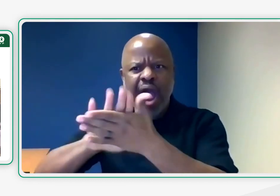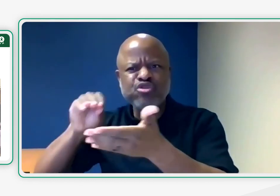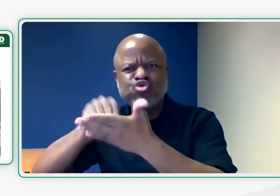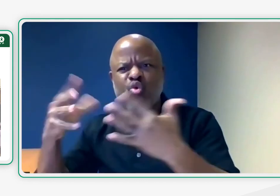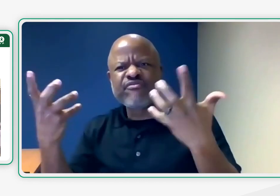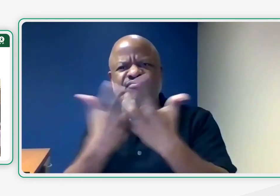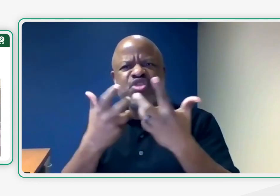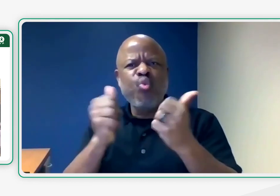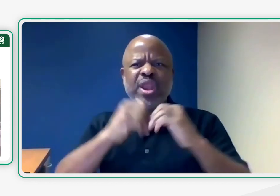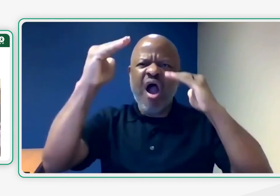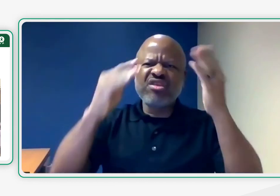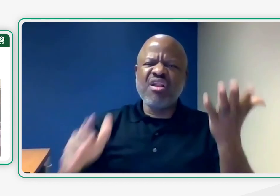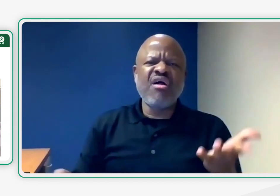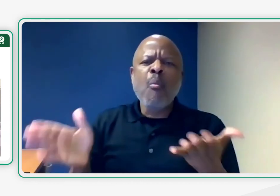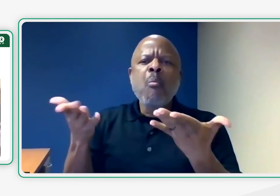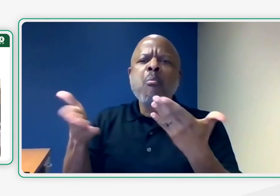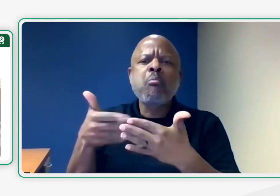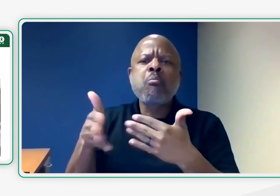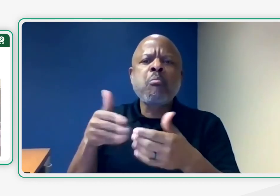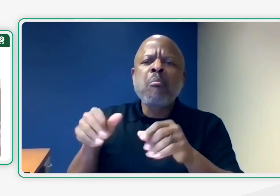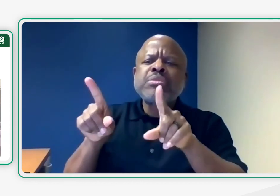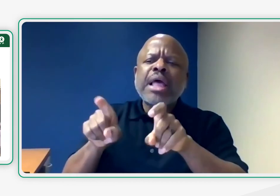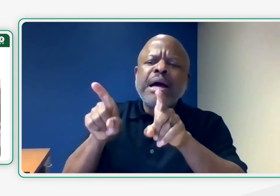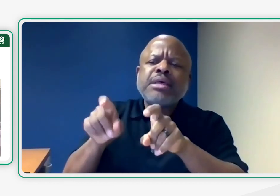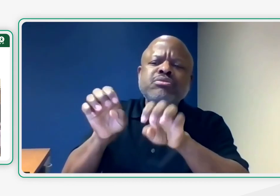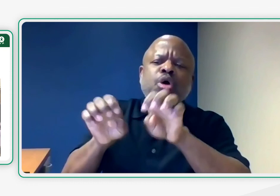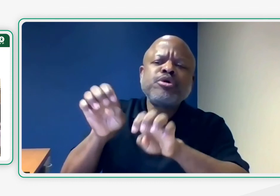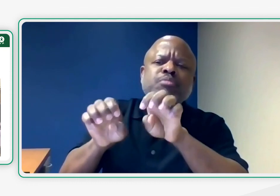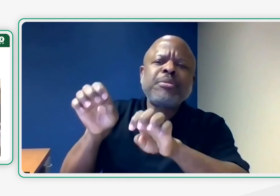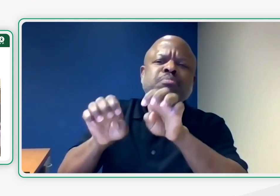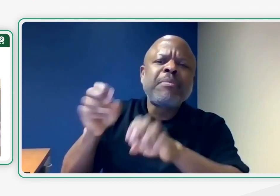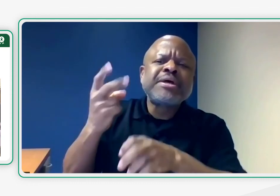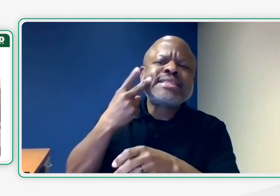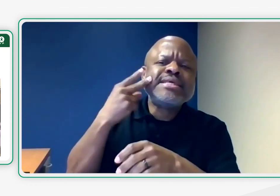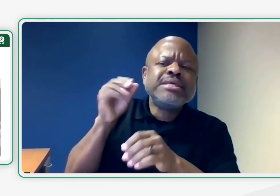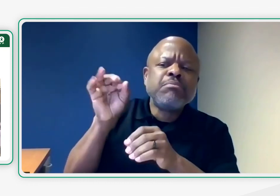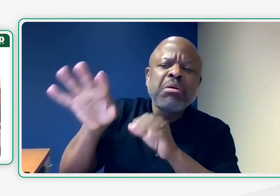And he, you know, he was talking about college and how college lets you . . .